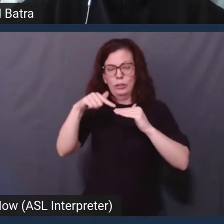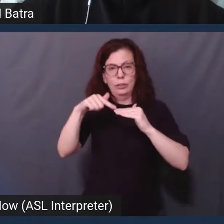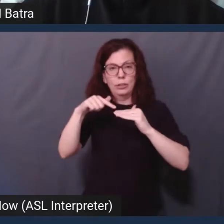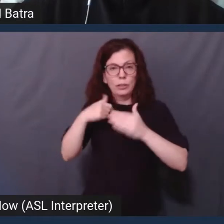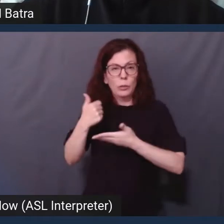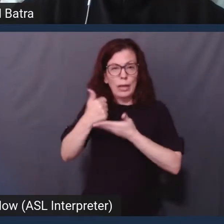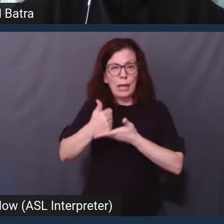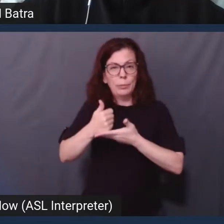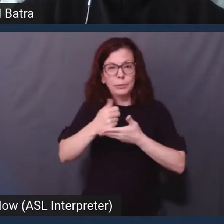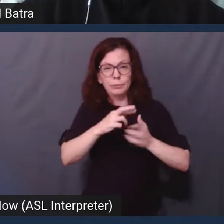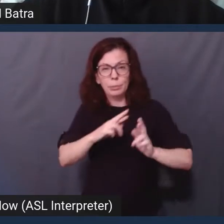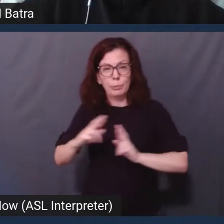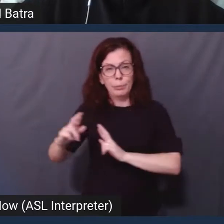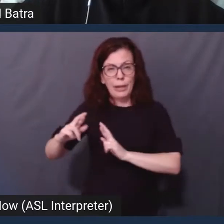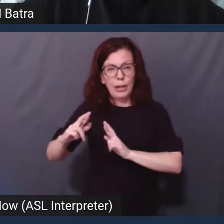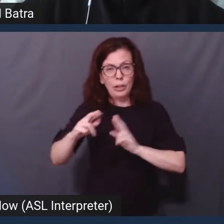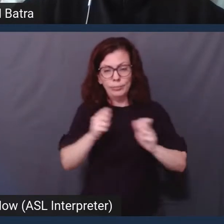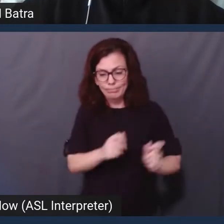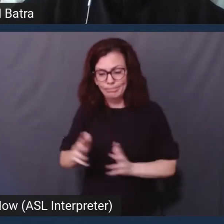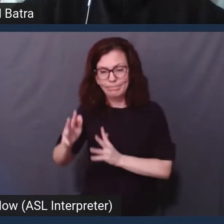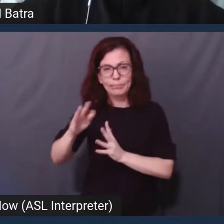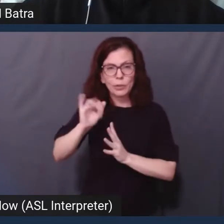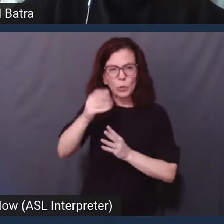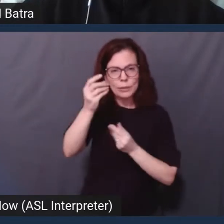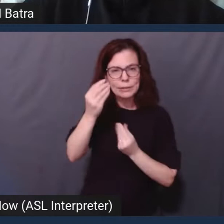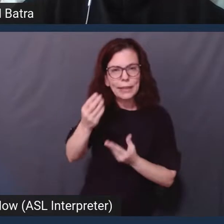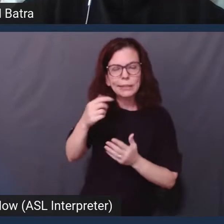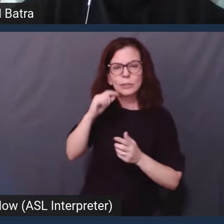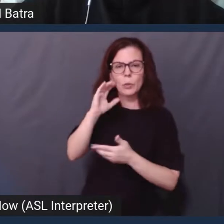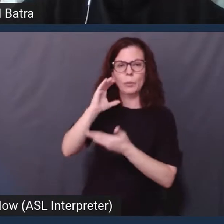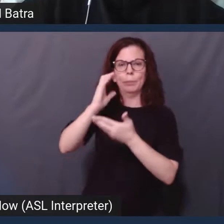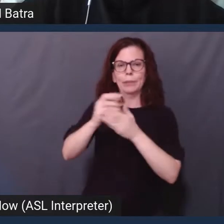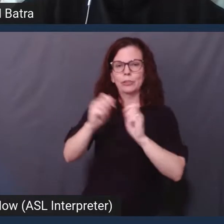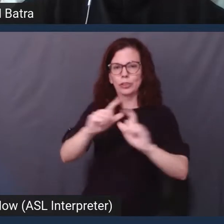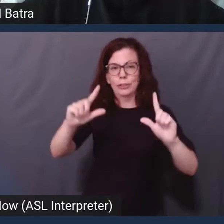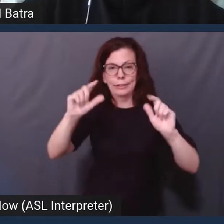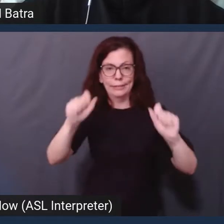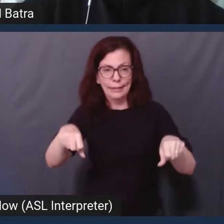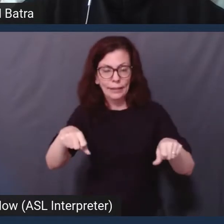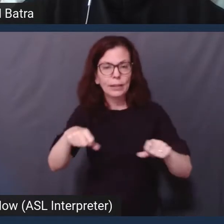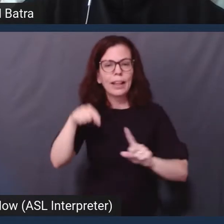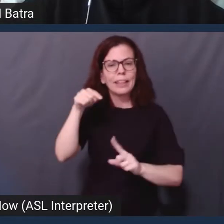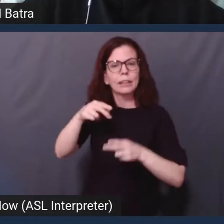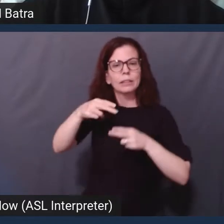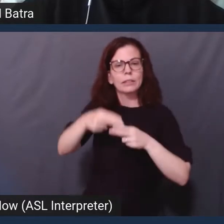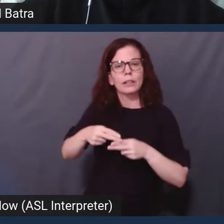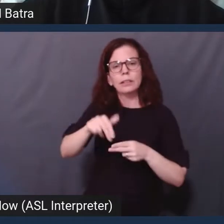and be ready for the visualization is really what is called as dataset